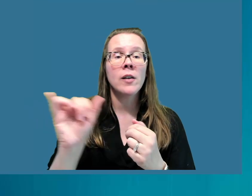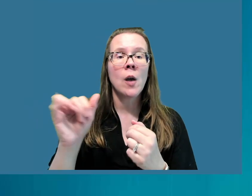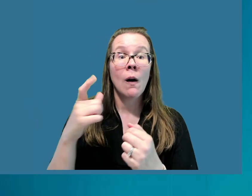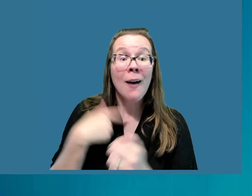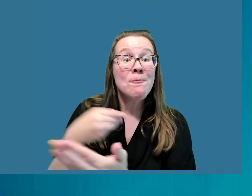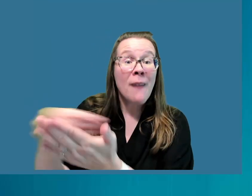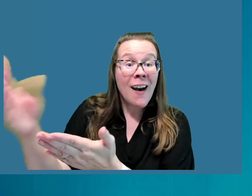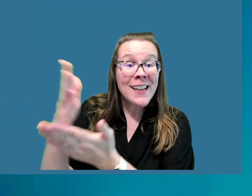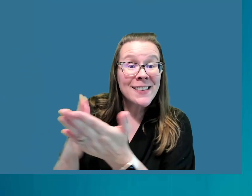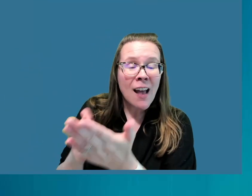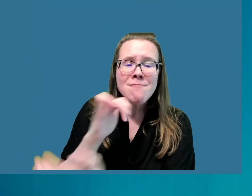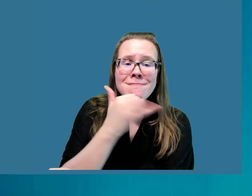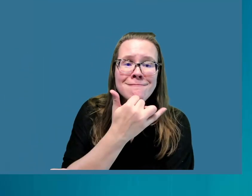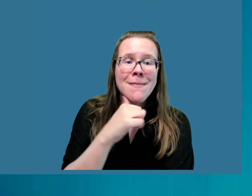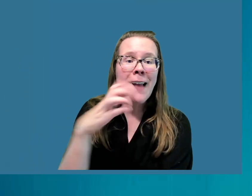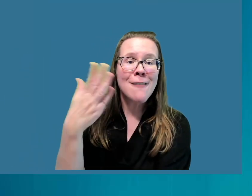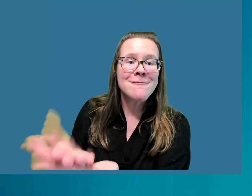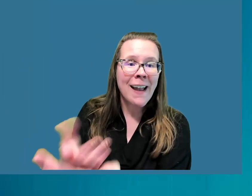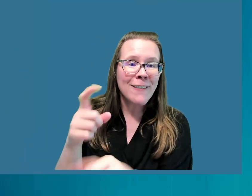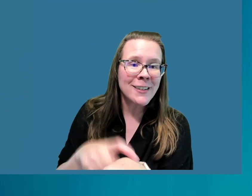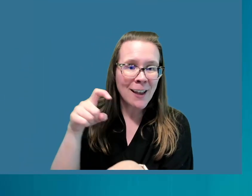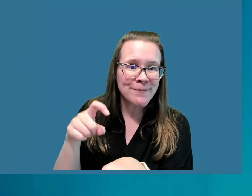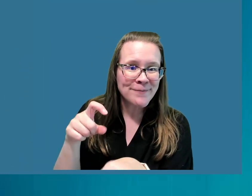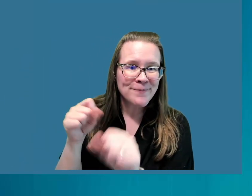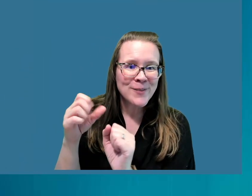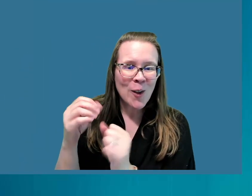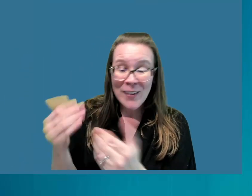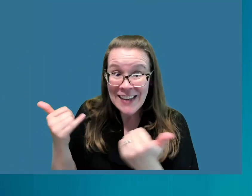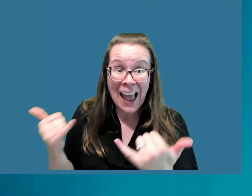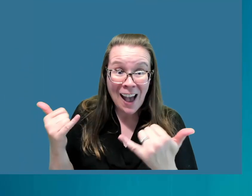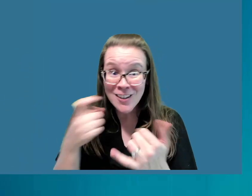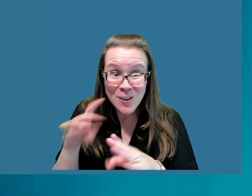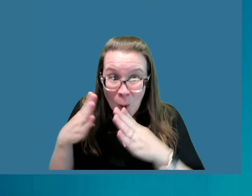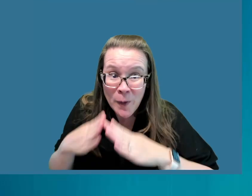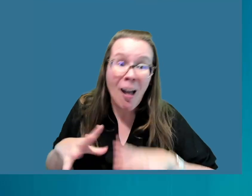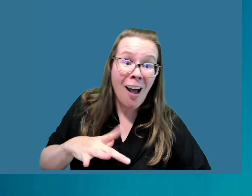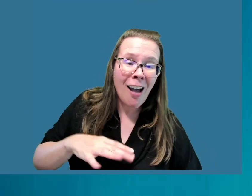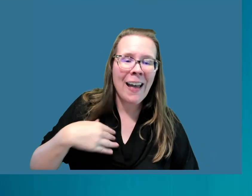arriving on time, so I I have like a rotary cutter and I have an oldf ashioned scissors